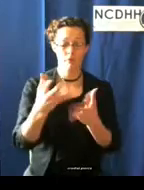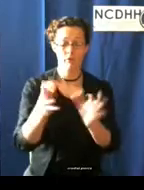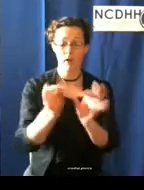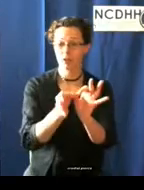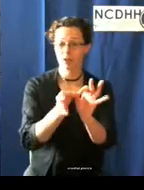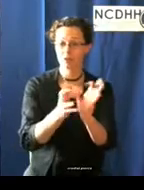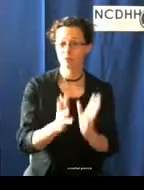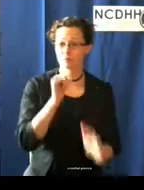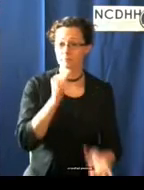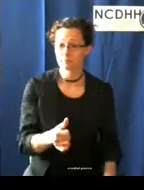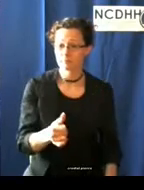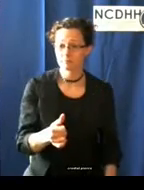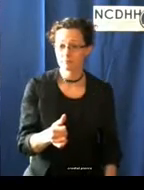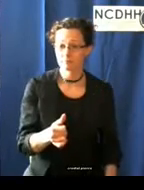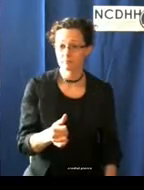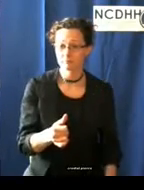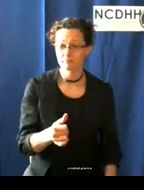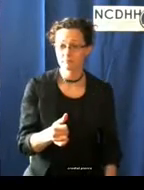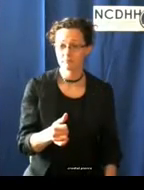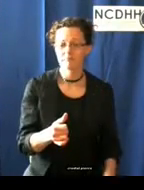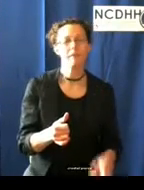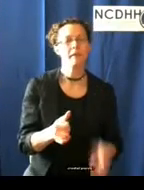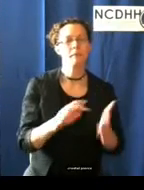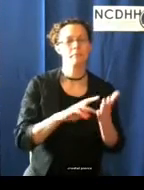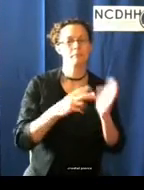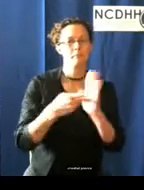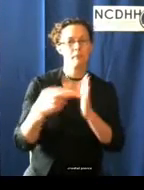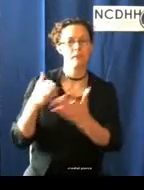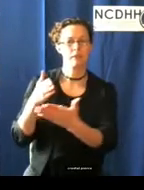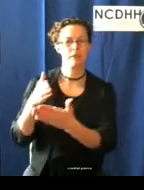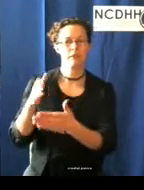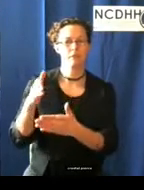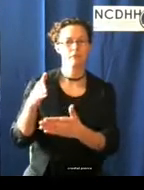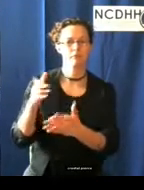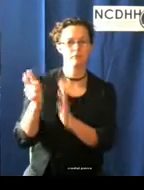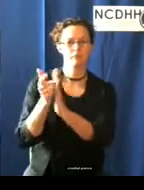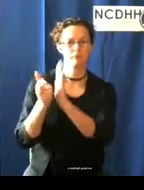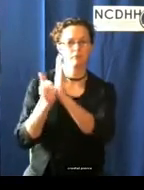THAT IS NOT A DEFENSE TO A PROSECUTION OF A CRIMINAL CASE